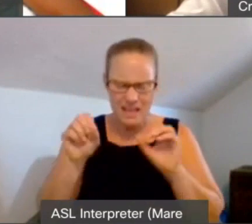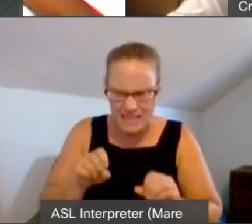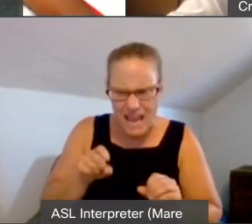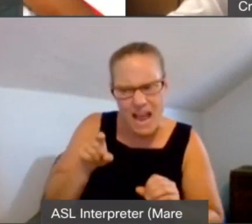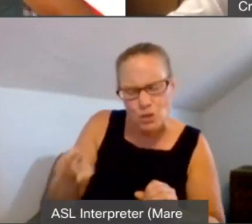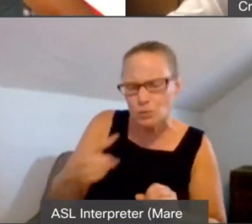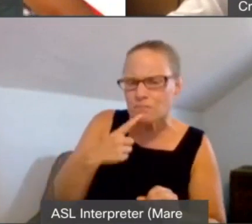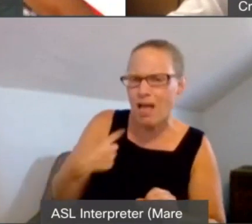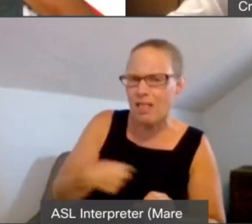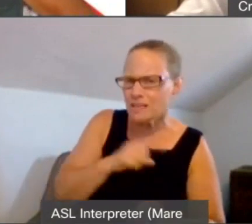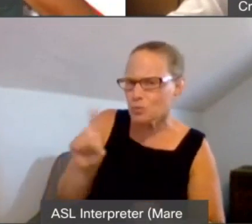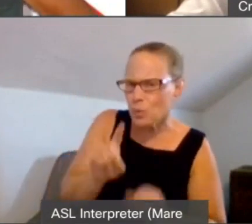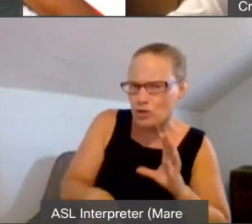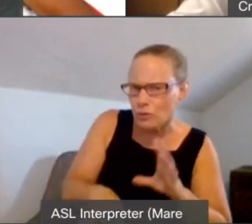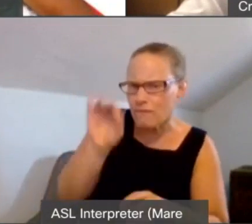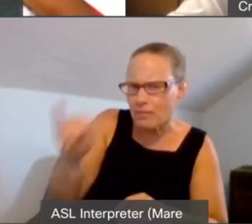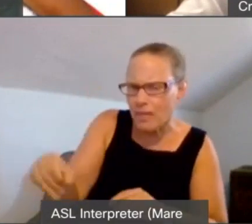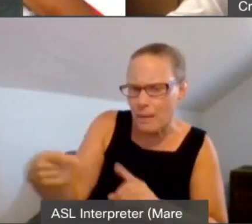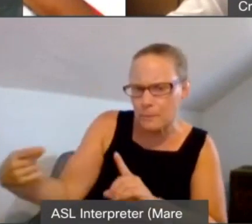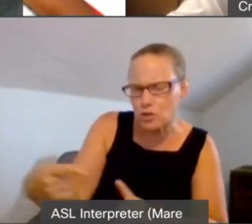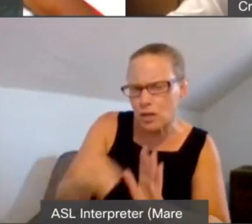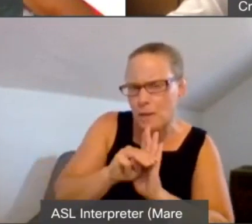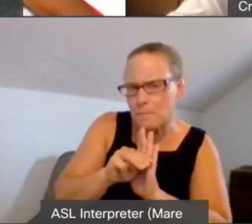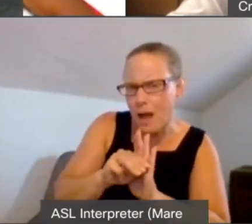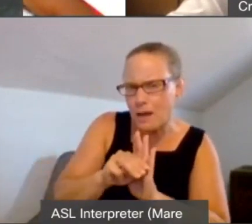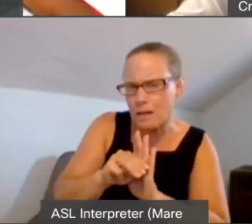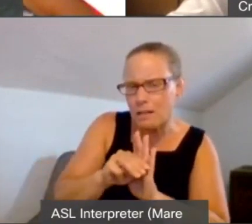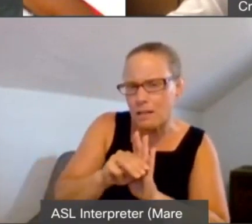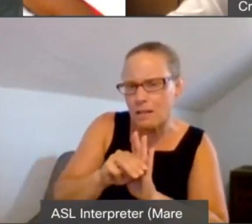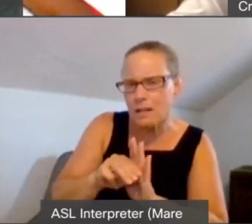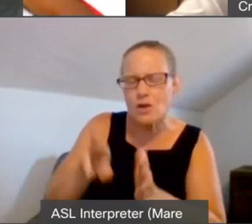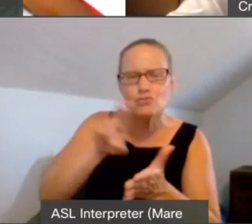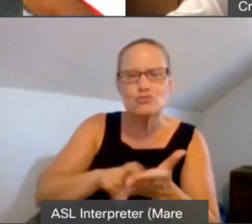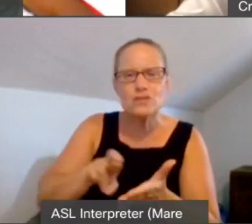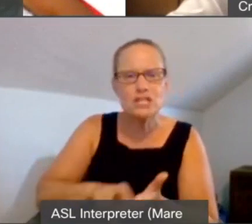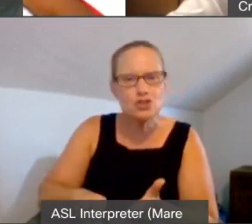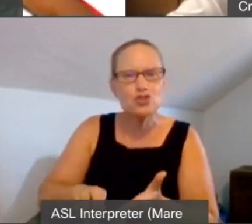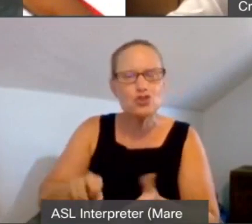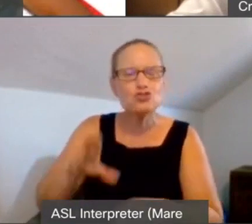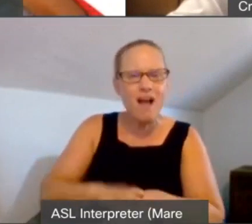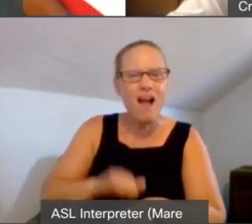or to some research that's available on this topic? Absolutely.